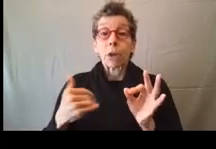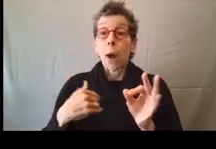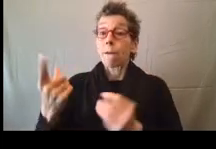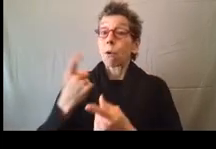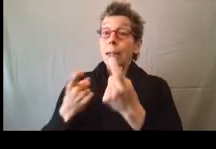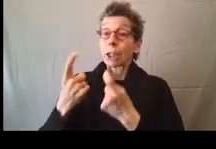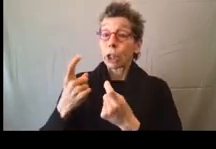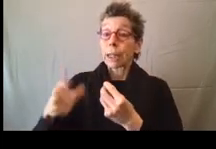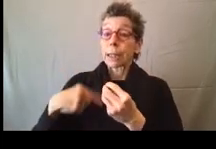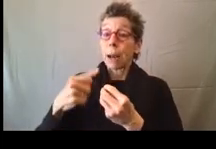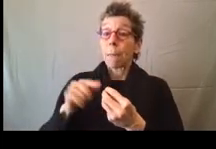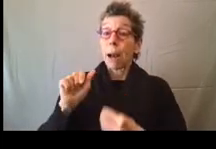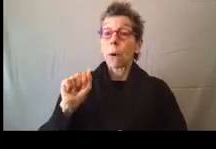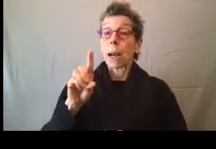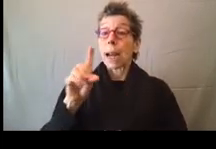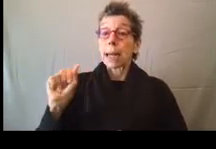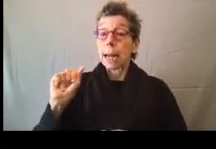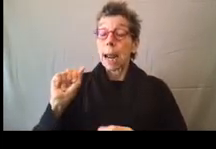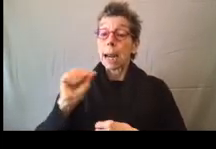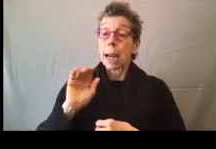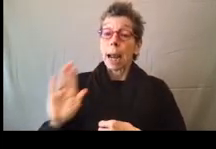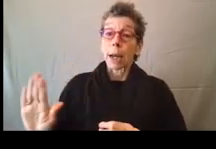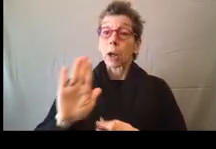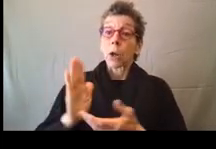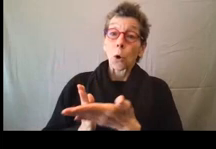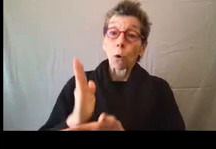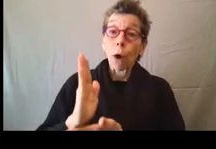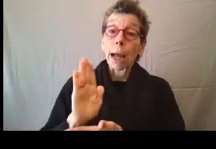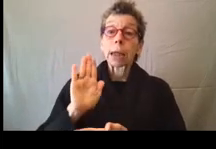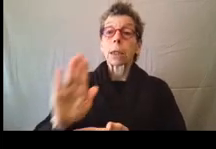of the ADA as it relates to your rights or your responsibilities under the law, you can